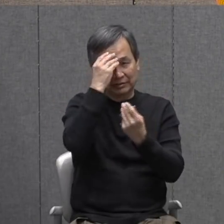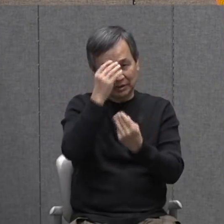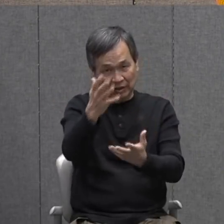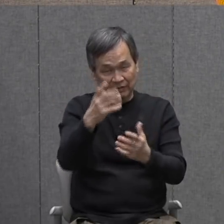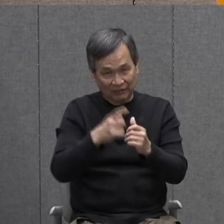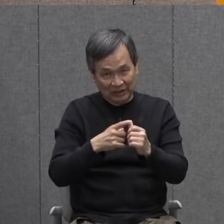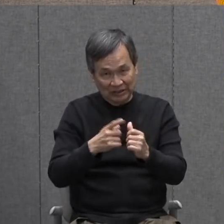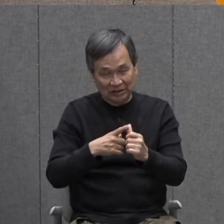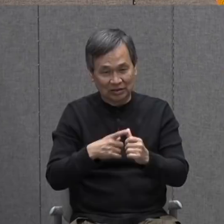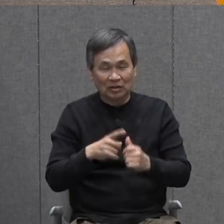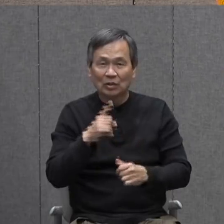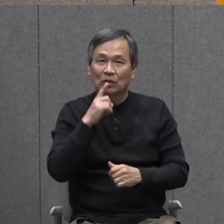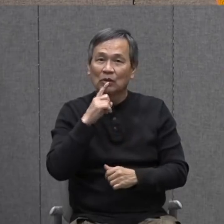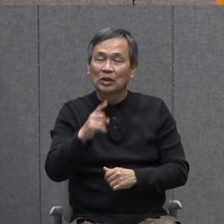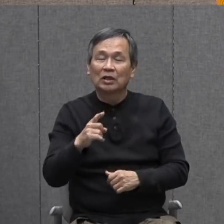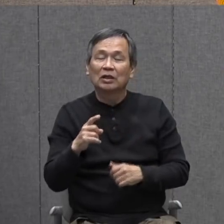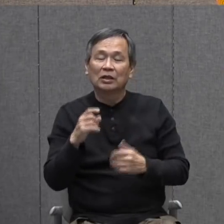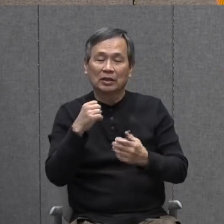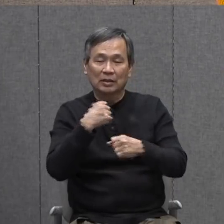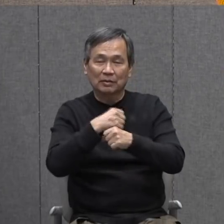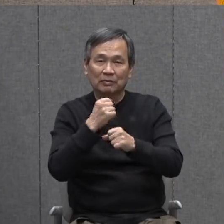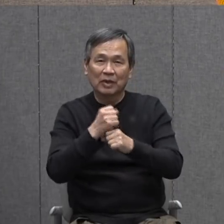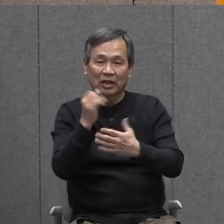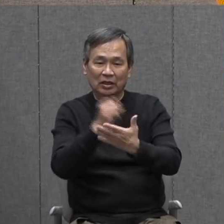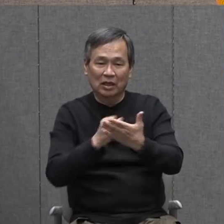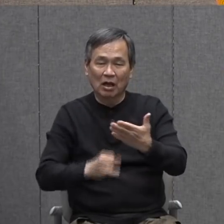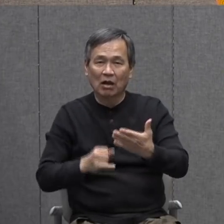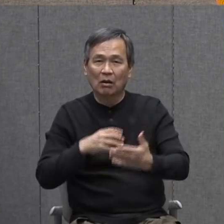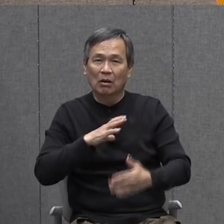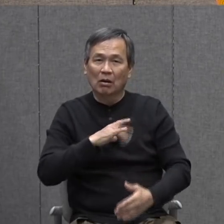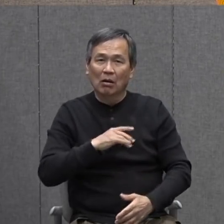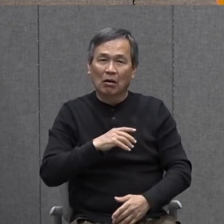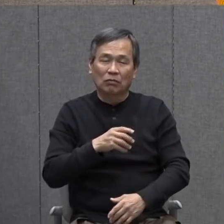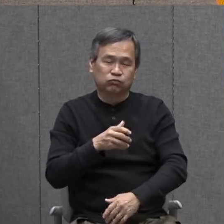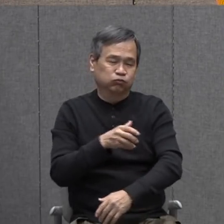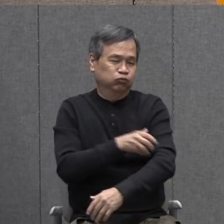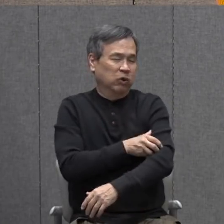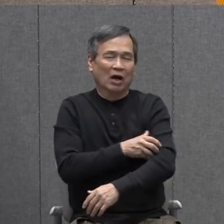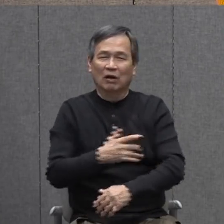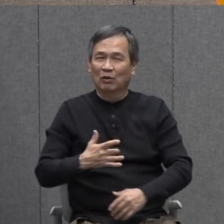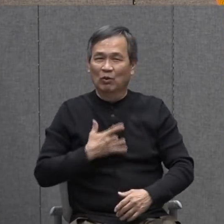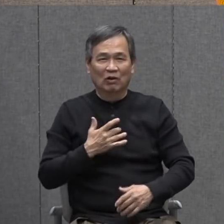that the power of making art is very real. When you're an artist you have the power